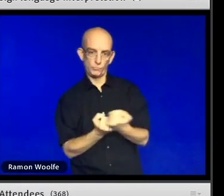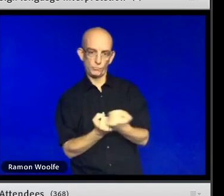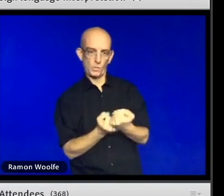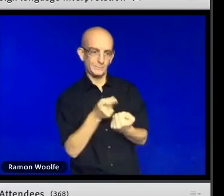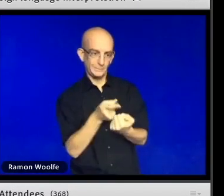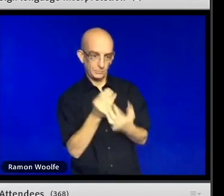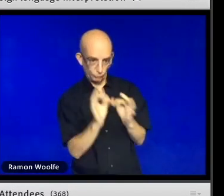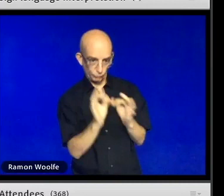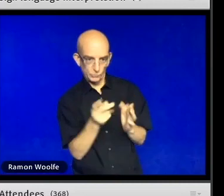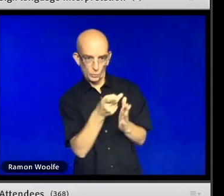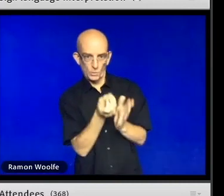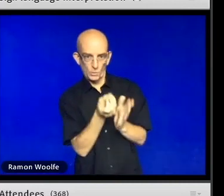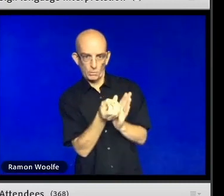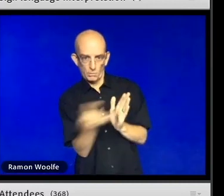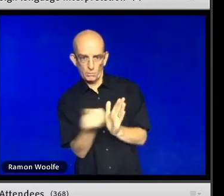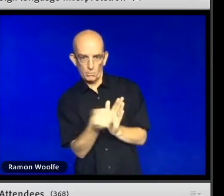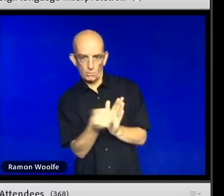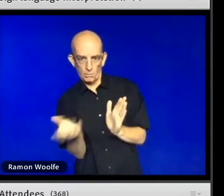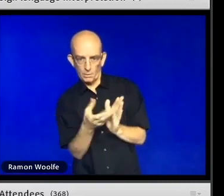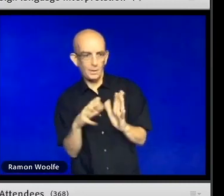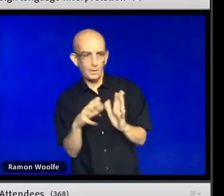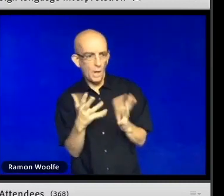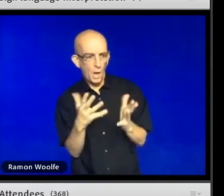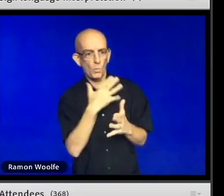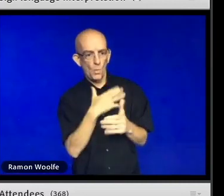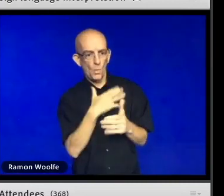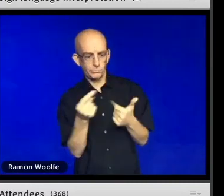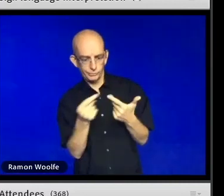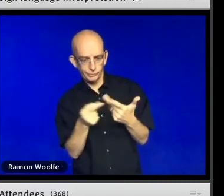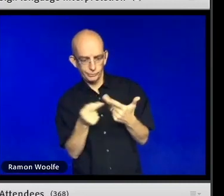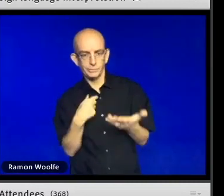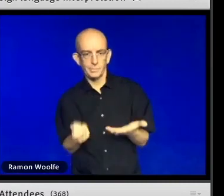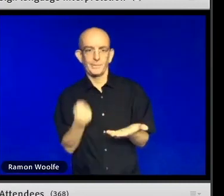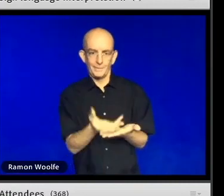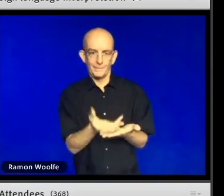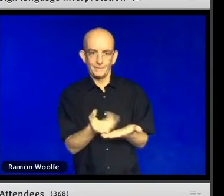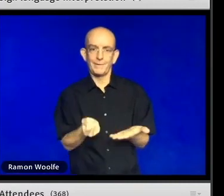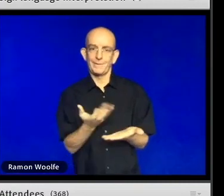conflicts and difficulty. Thank you. >> ANGHARAD LAING: Thank you so much for sharing